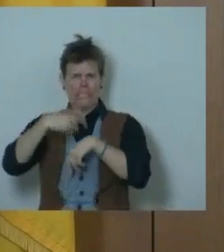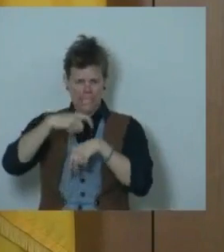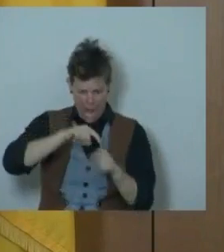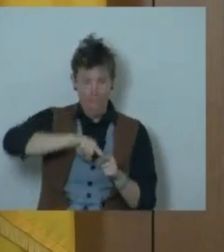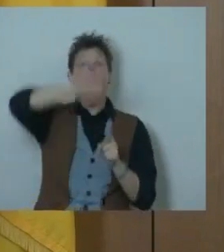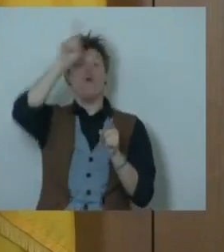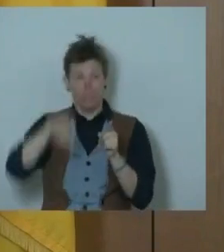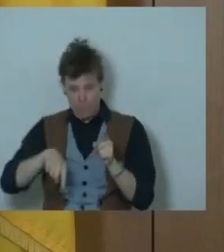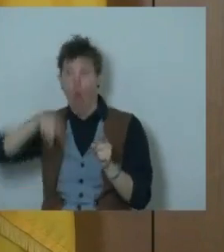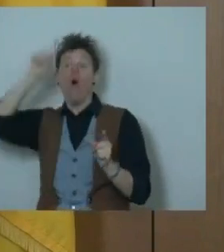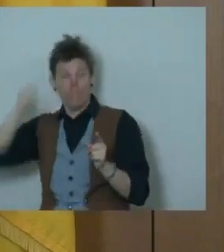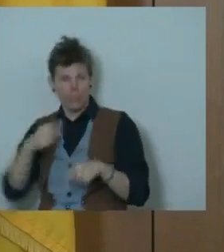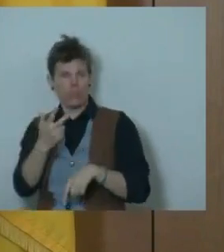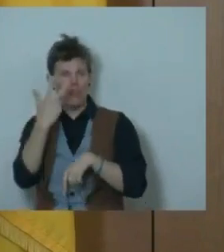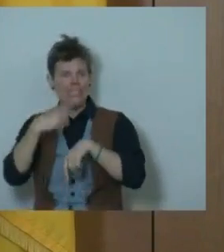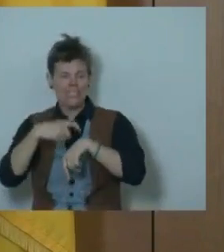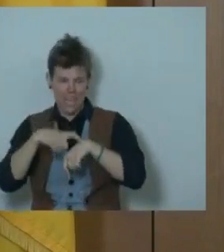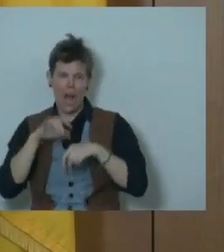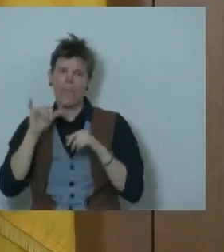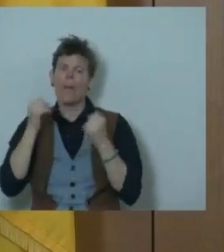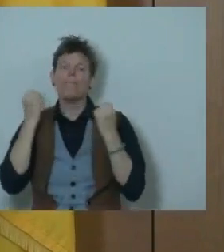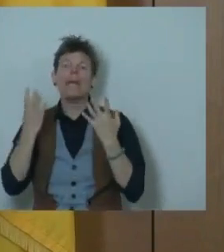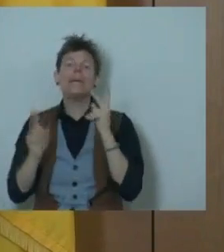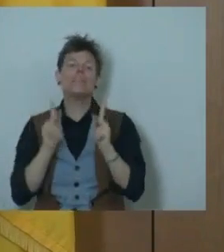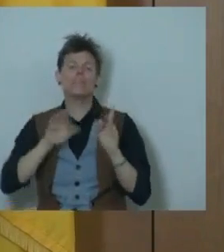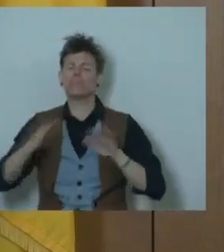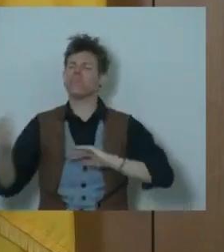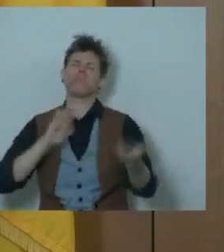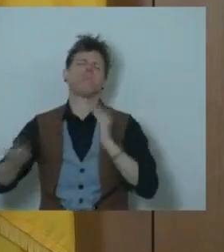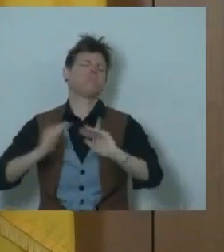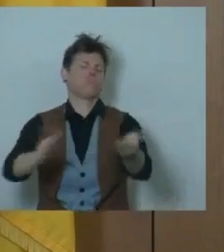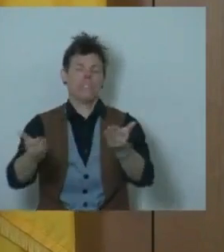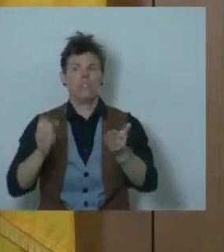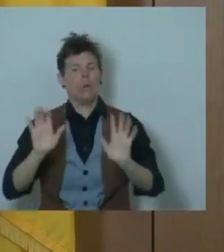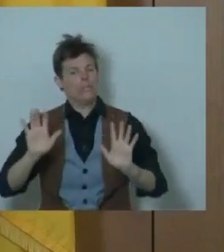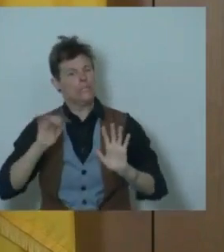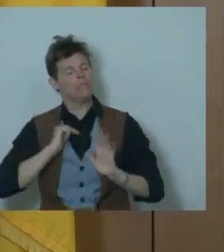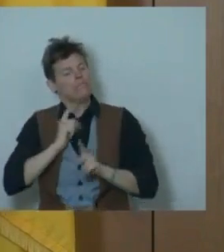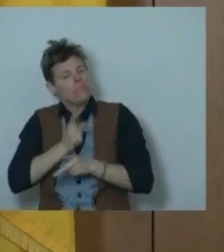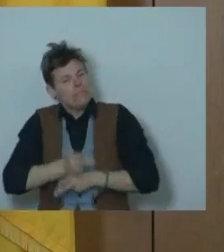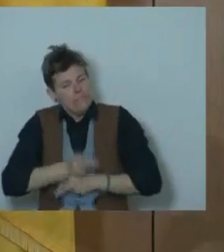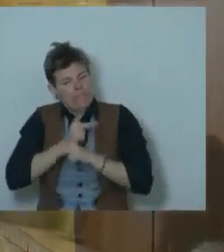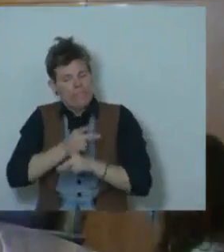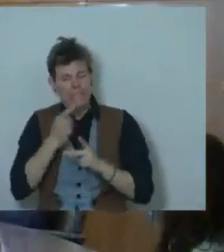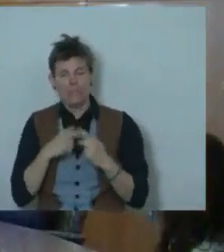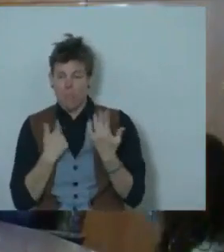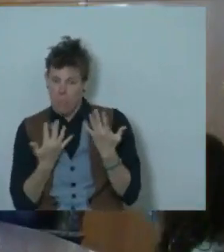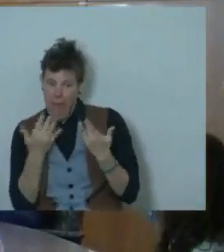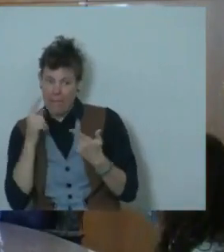ONCE YOU DO THAT -- THE SPANISH FLU PANDEMIC CHARTS. THEY HAD A PARADE. MANY MORE PEOPLE DIED.